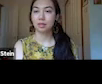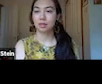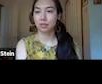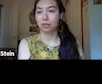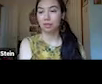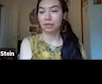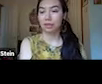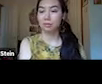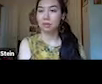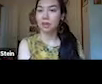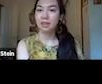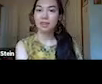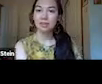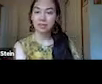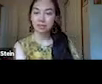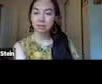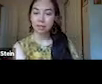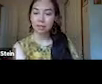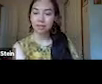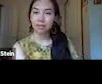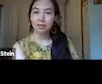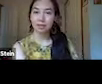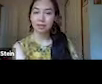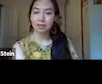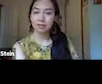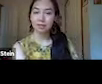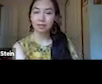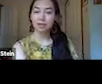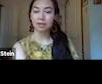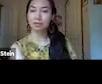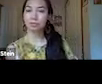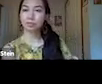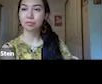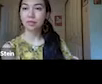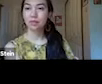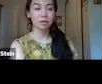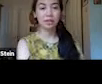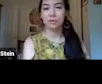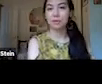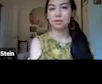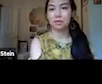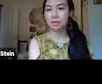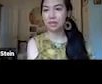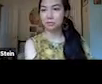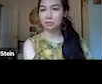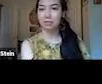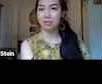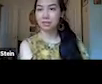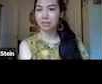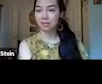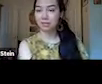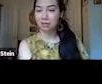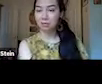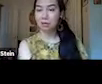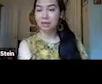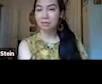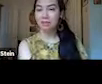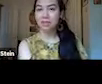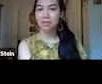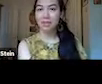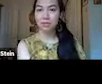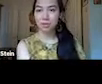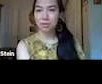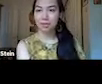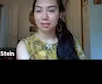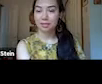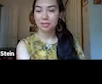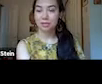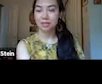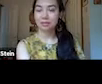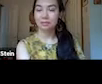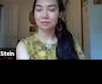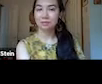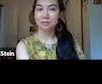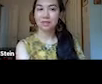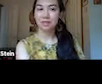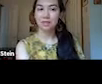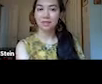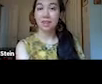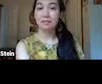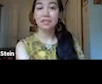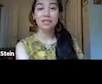We might get started. There's quite a few people here already and we will welcome people as they join us.